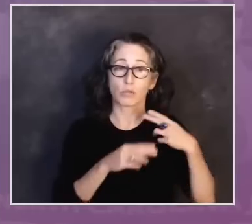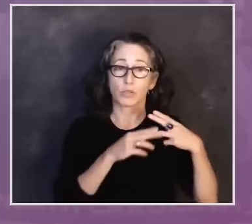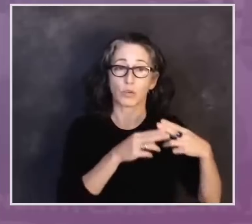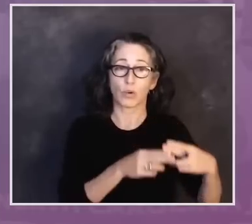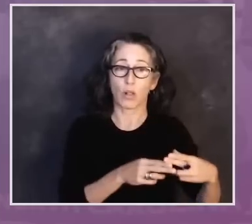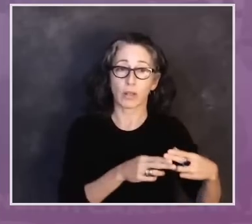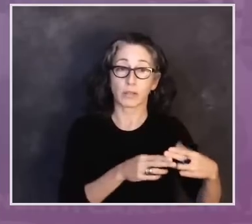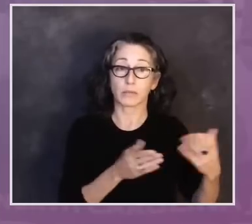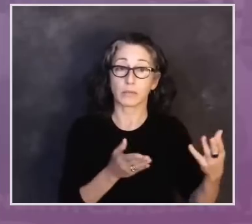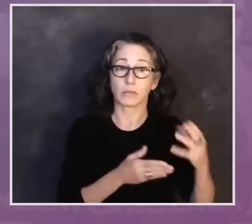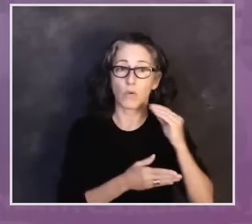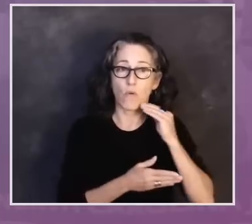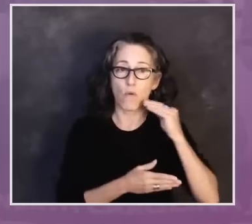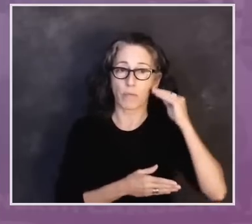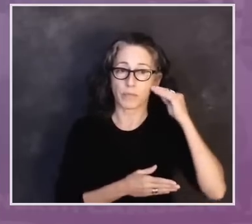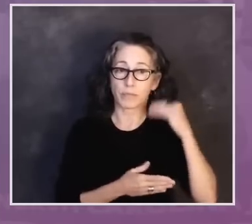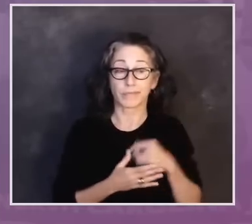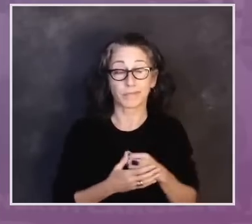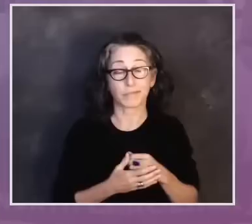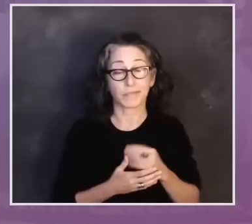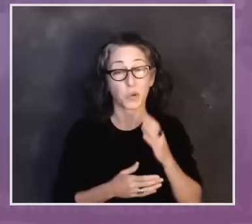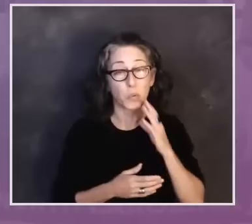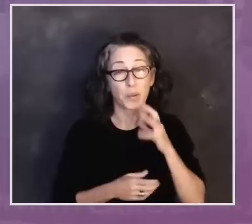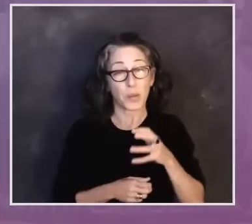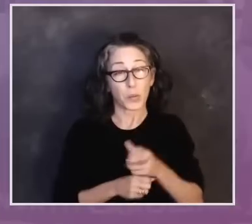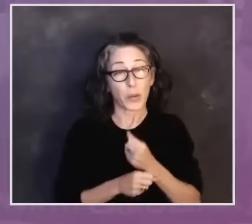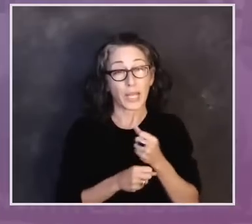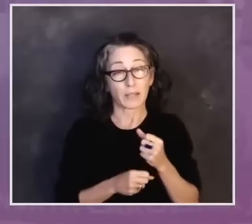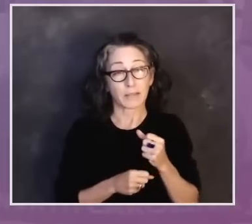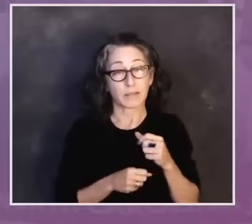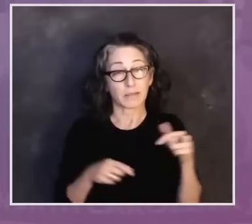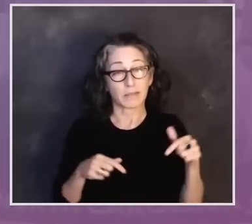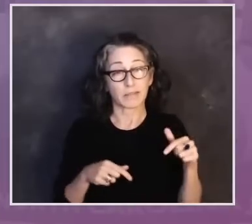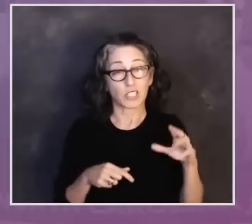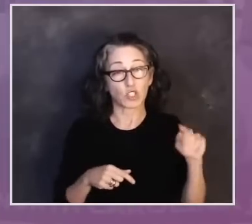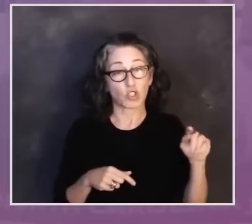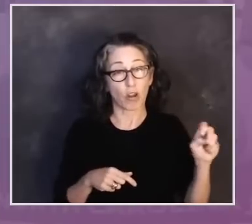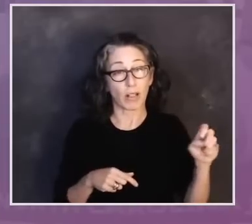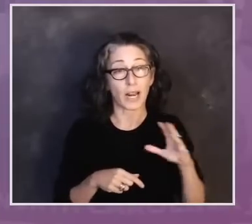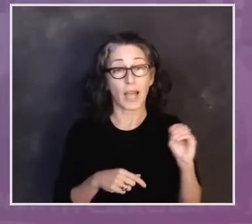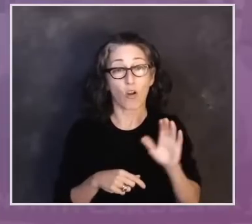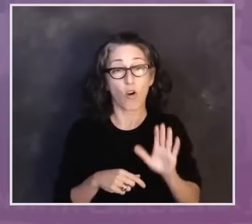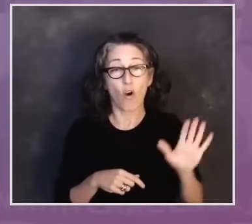CHARLOTTE, NORTH CAROLINA. AND I'M PROUD TO CALL IT HOME.